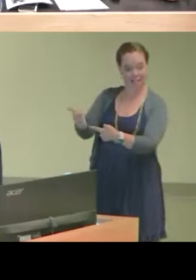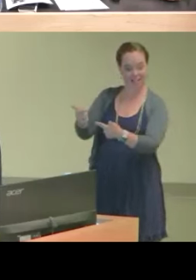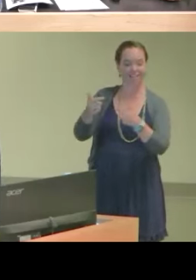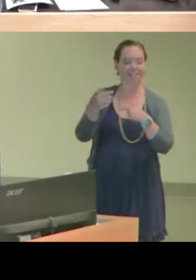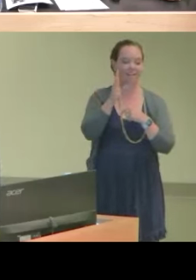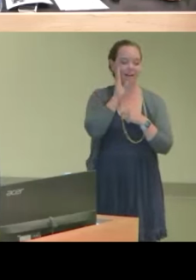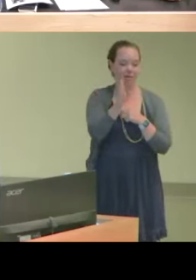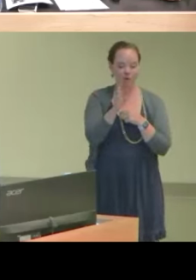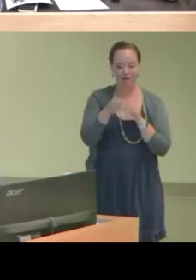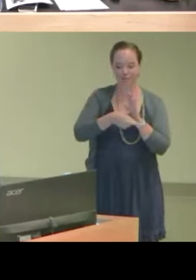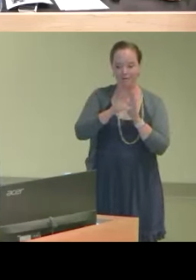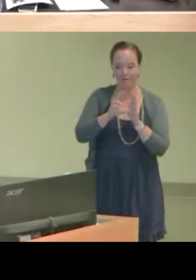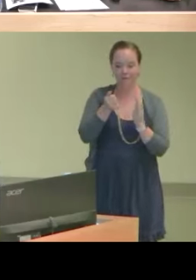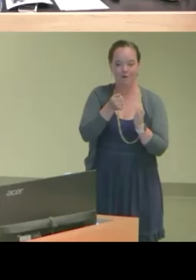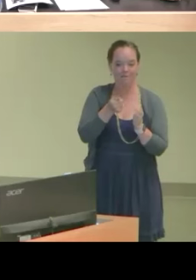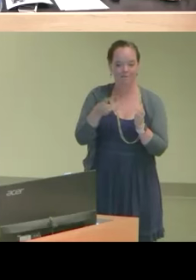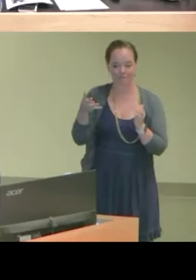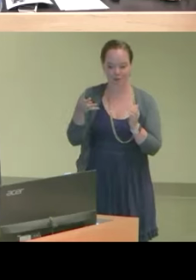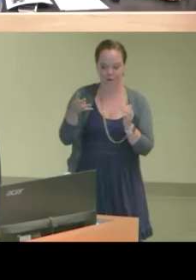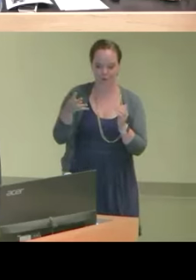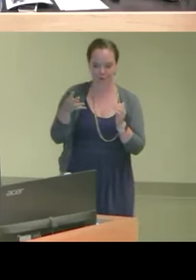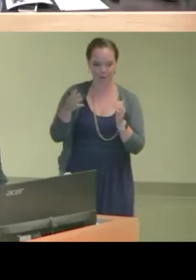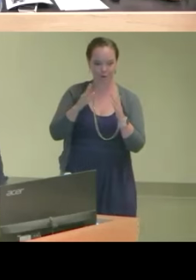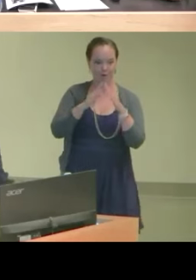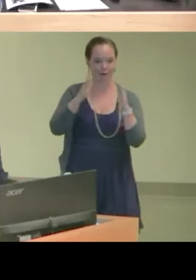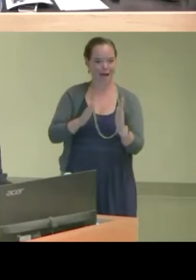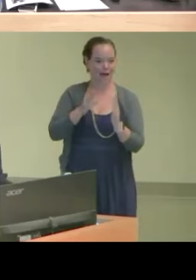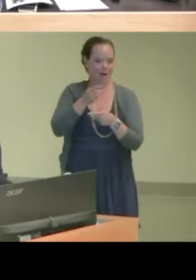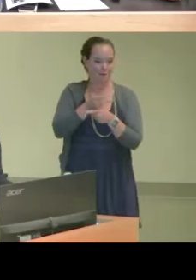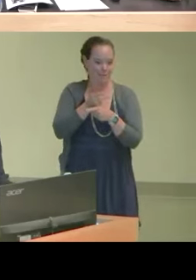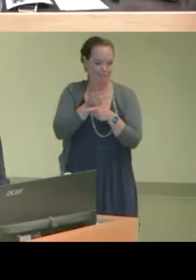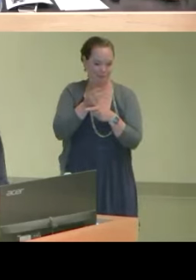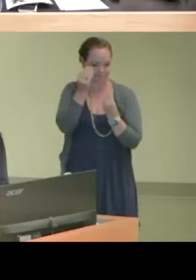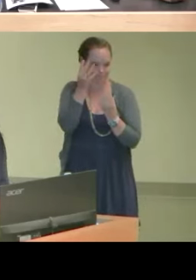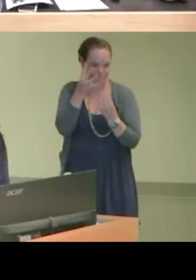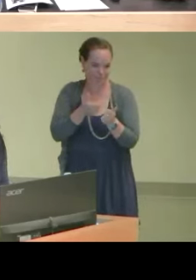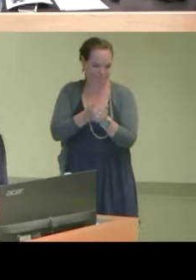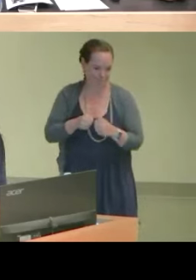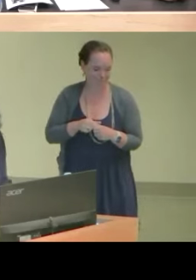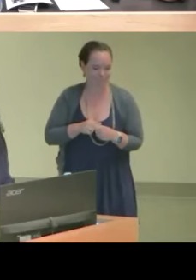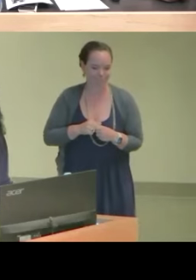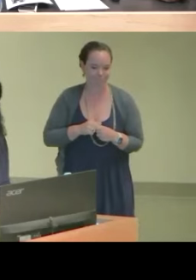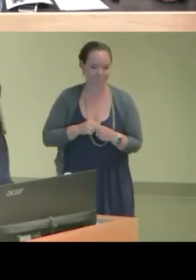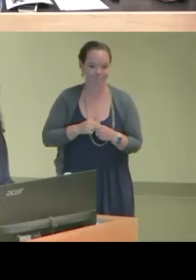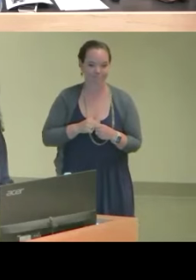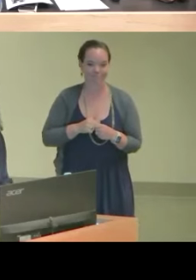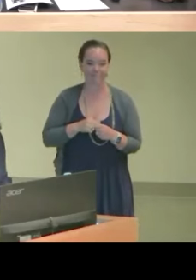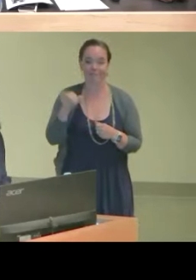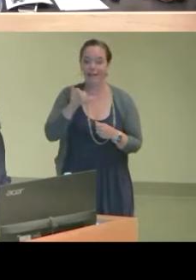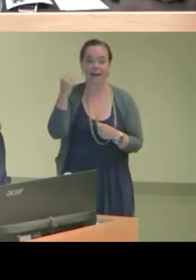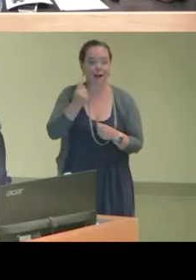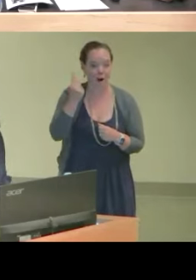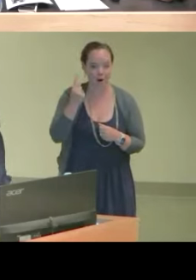cover a few housekeeping items um so as always we want to invite you to participate in any snacks